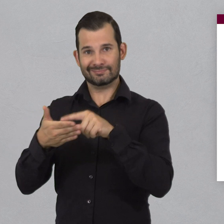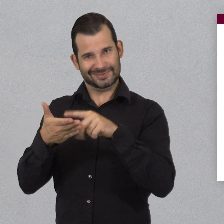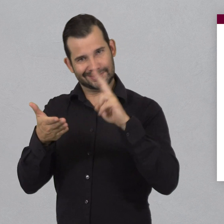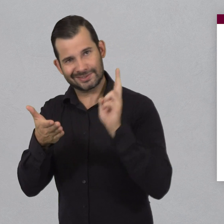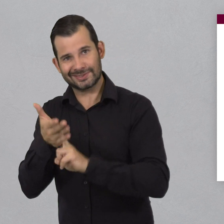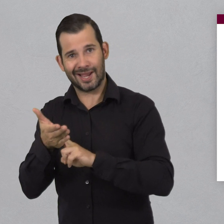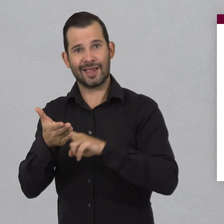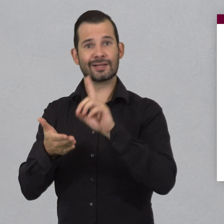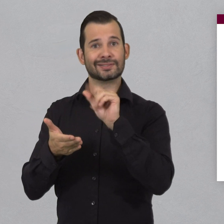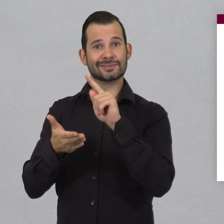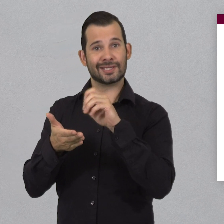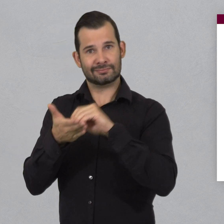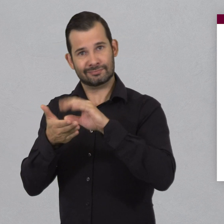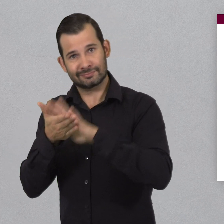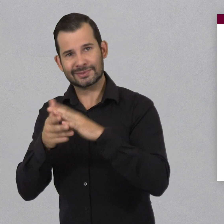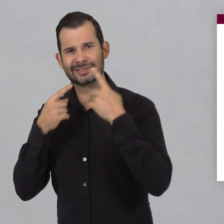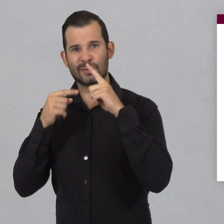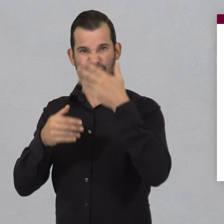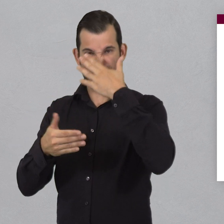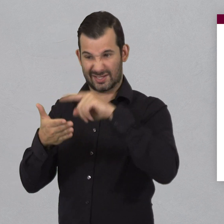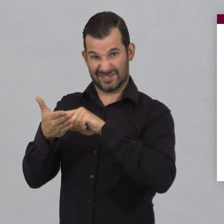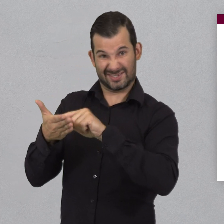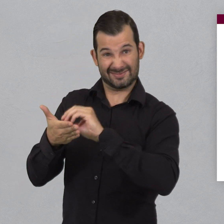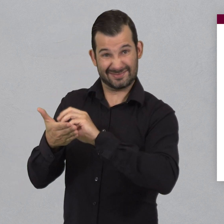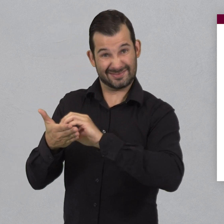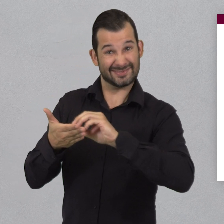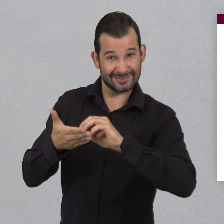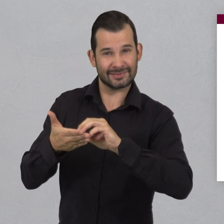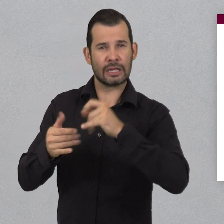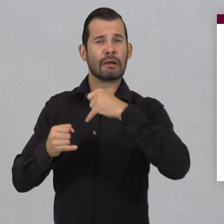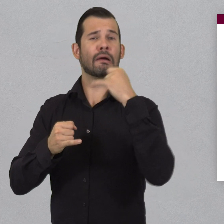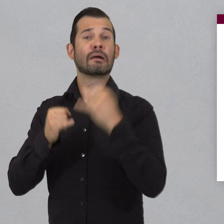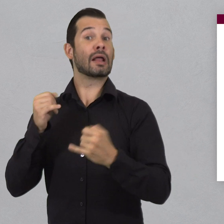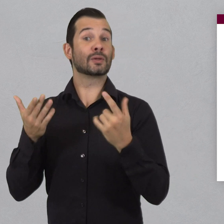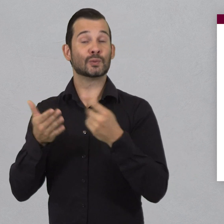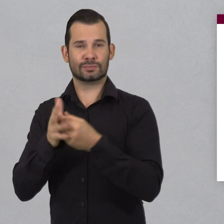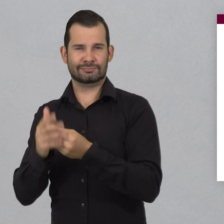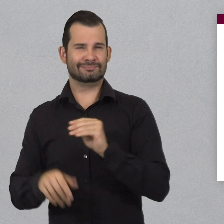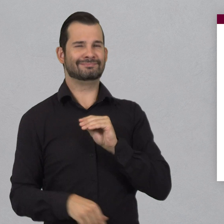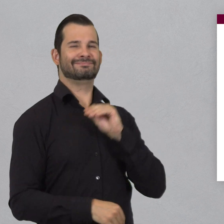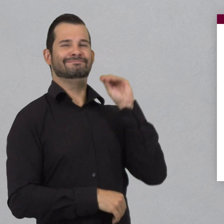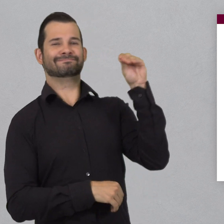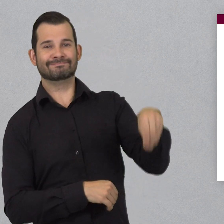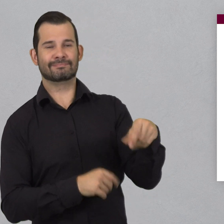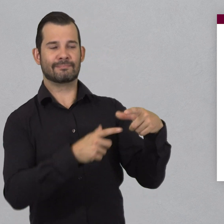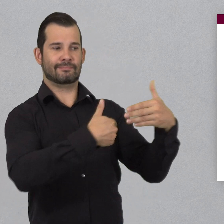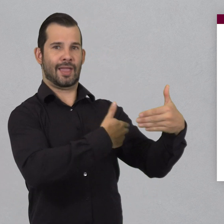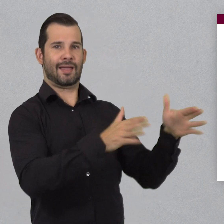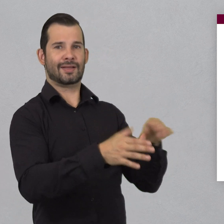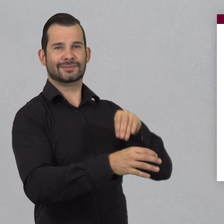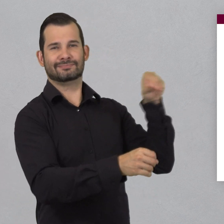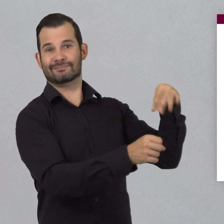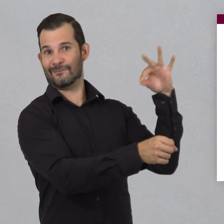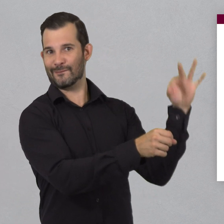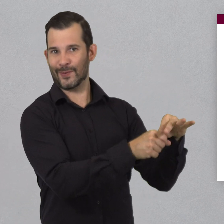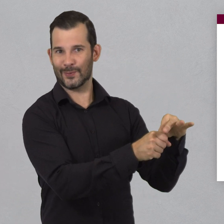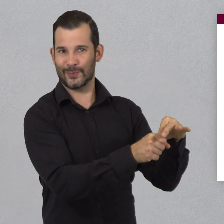seal it. Next, sign and date the declaration on the front of the outer envelope. Lastly,